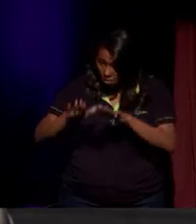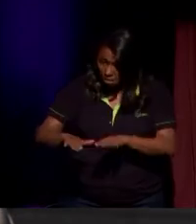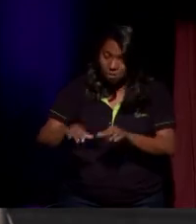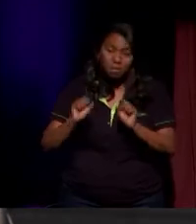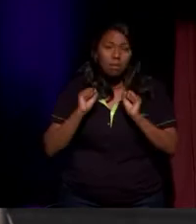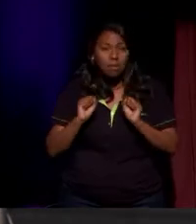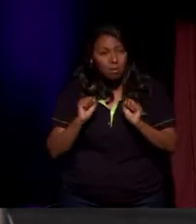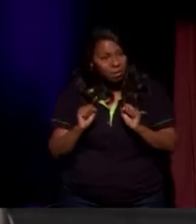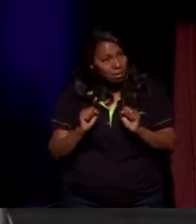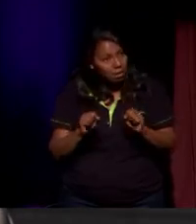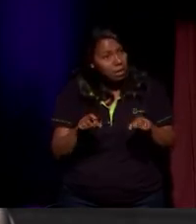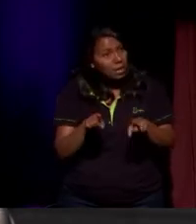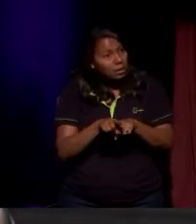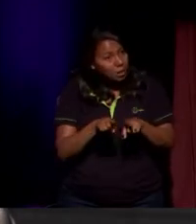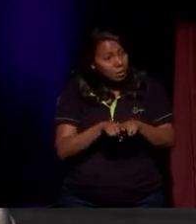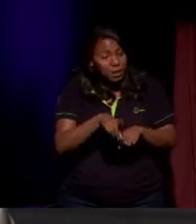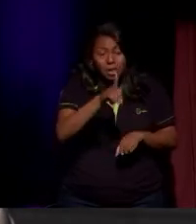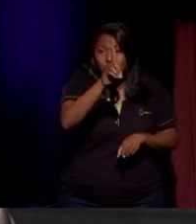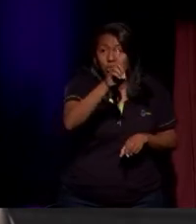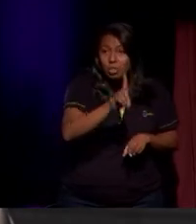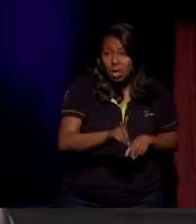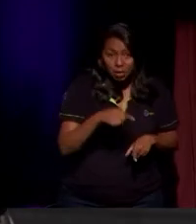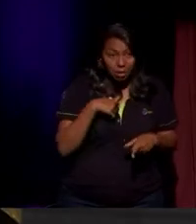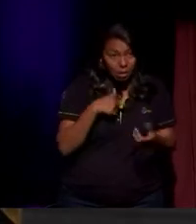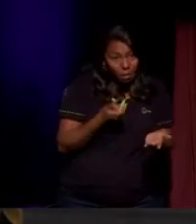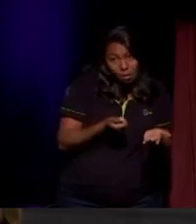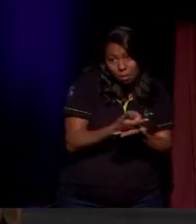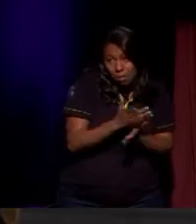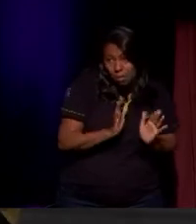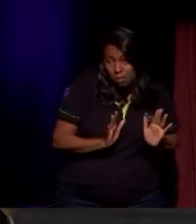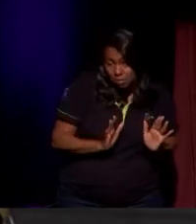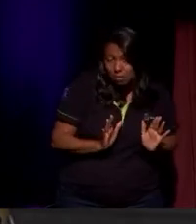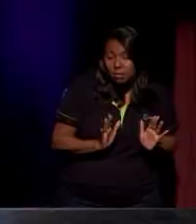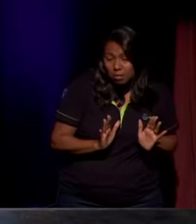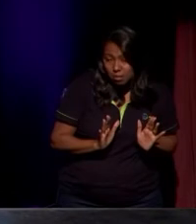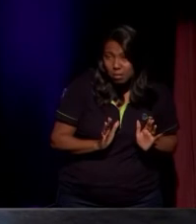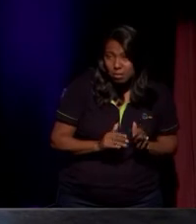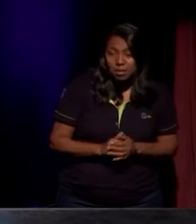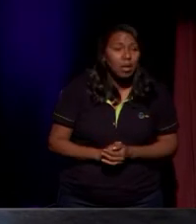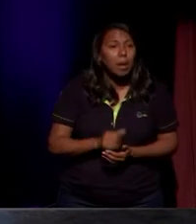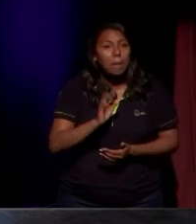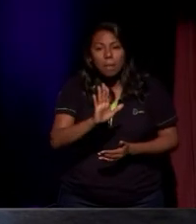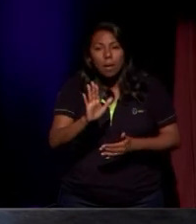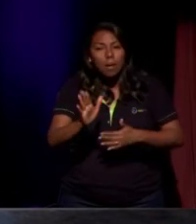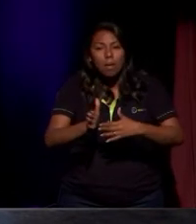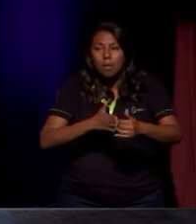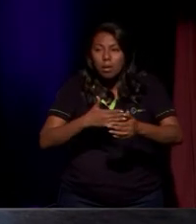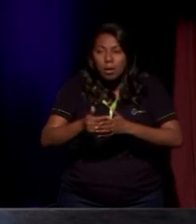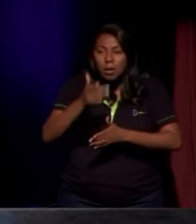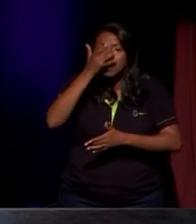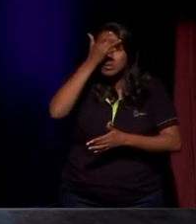and I am also entitled to acquire by other means. But anyone has the right to land,